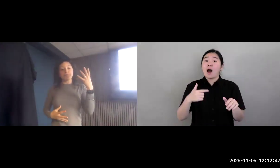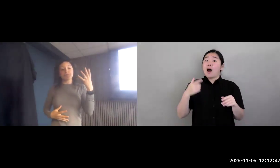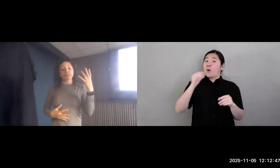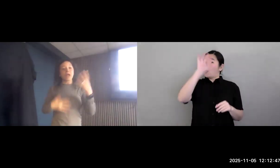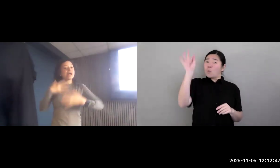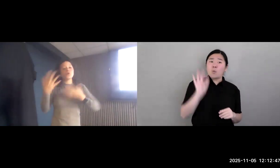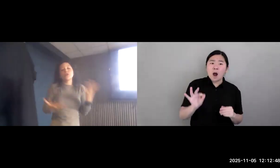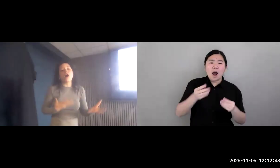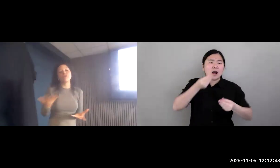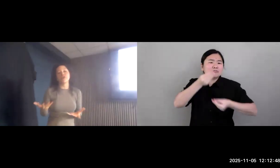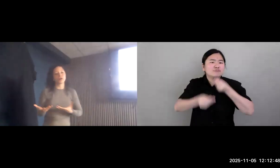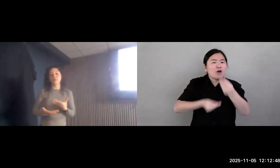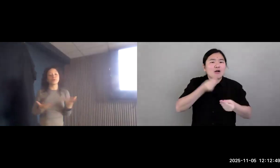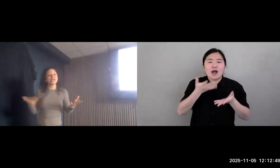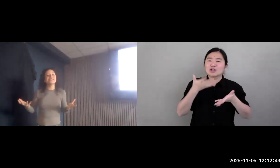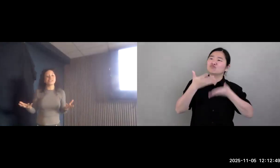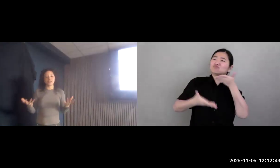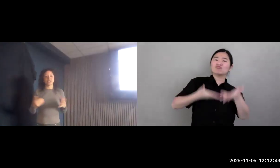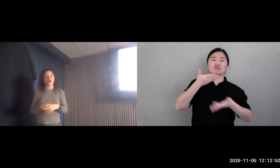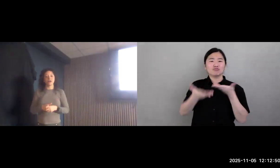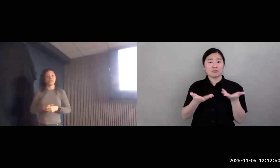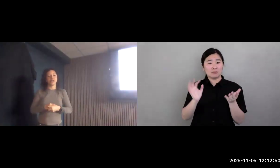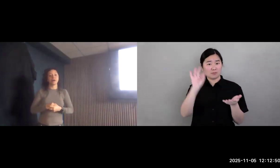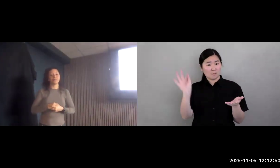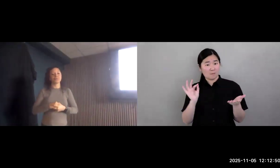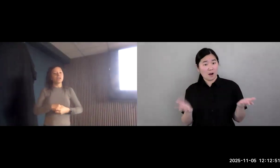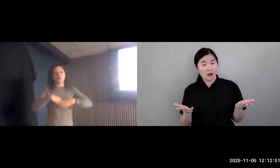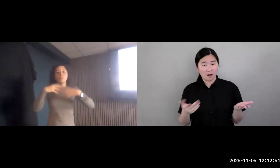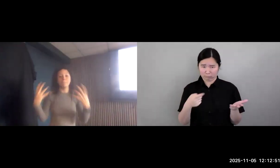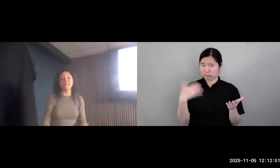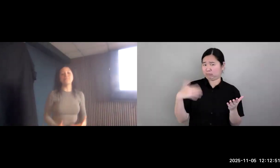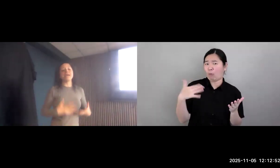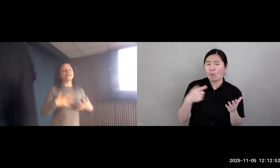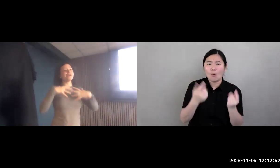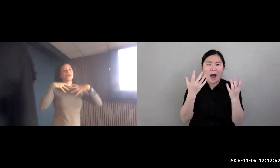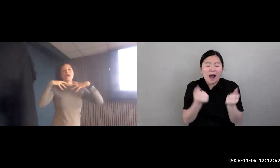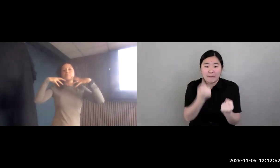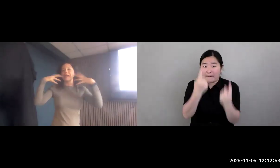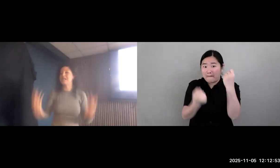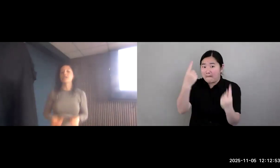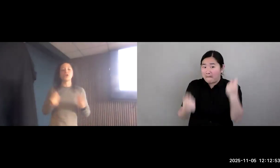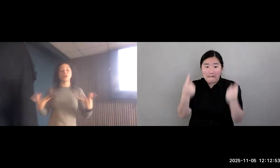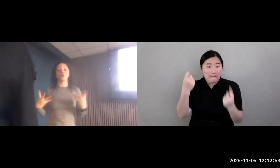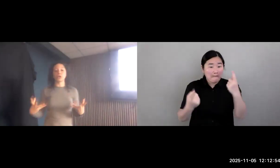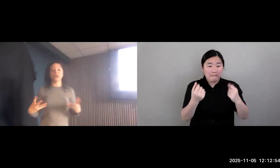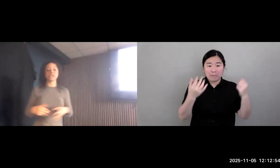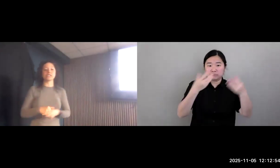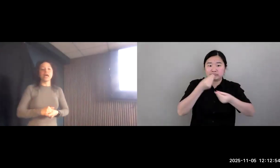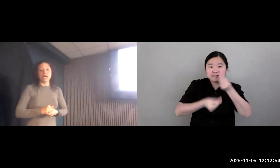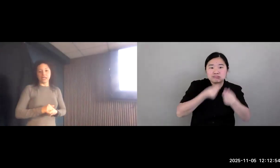and so they offer great insight on you know, meaning-making and maintaining coherence.